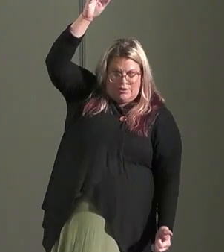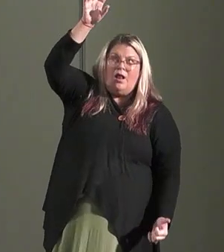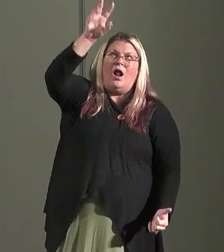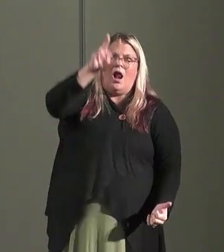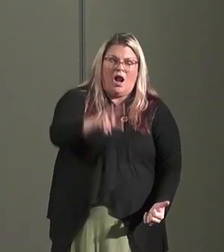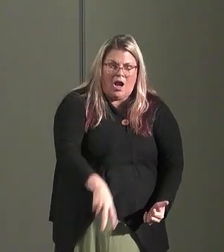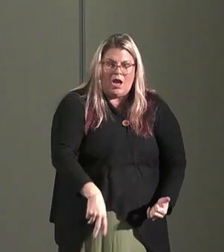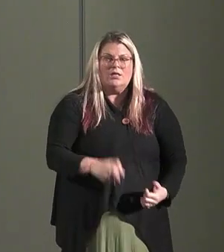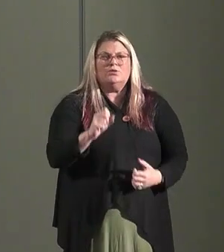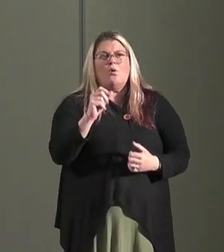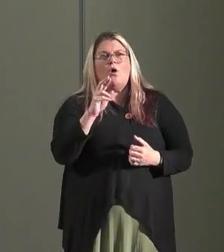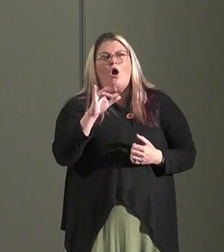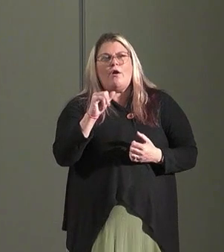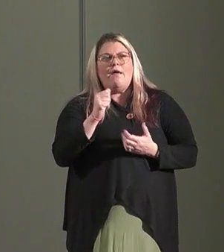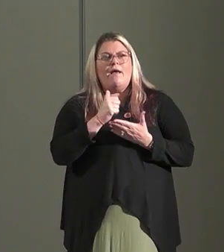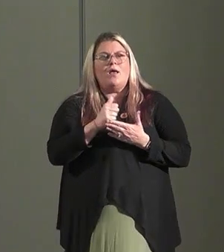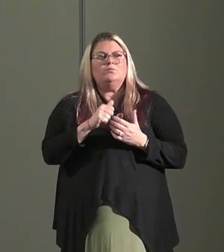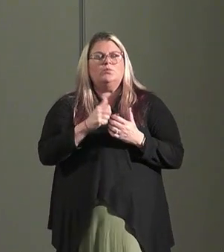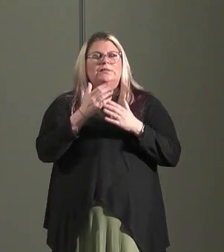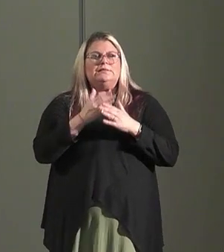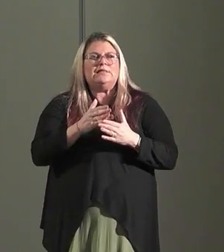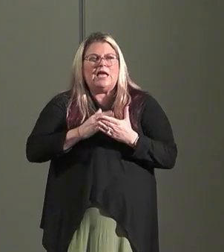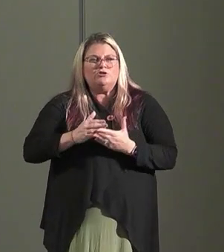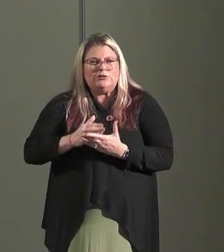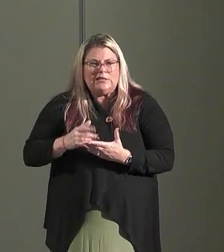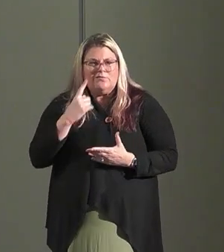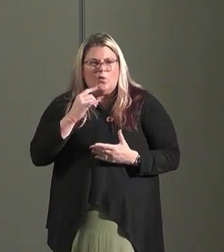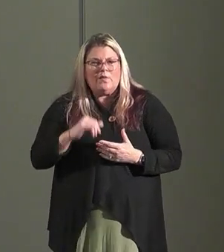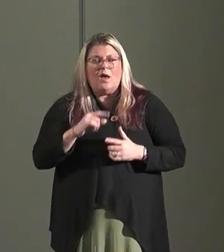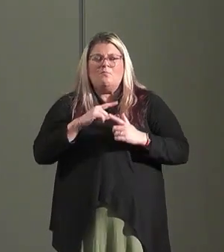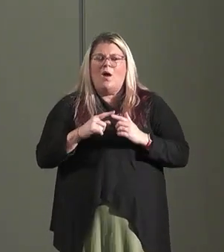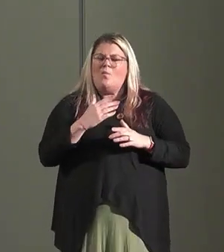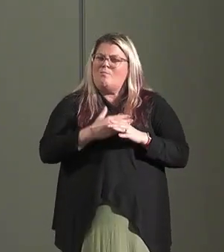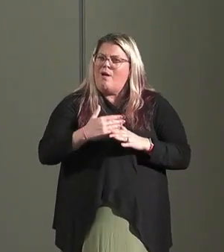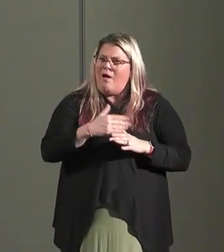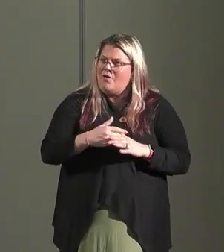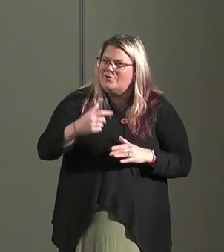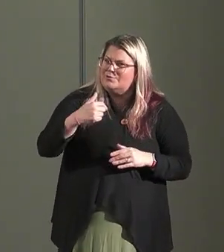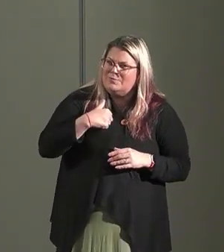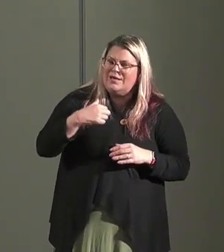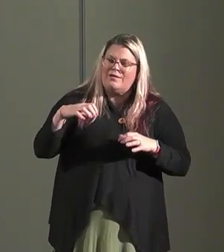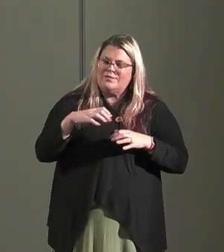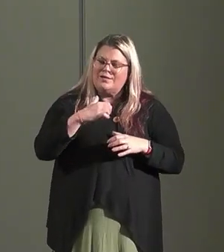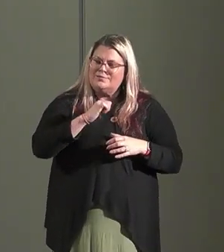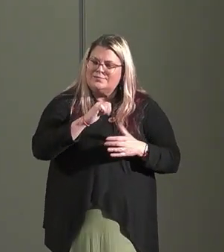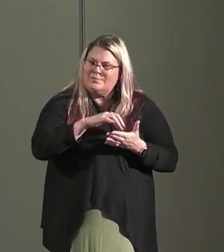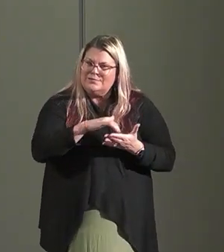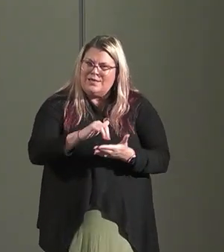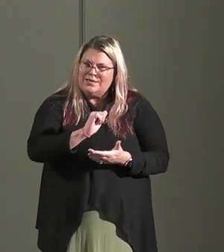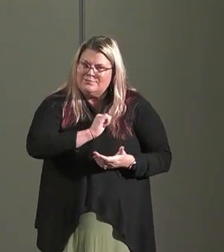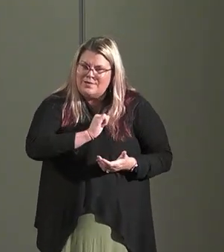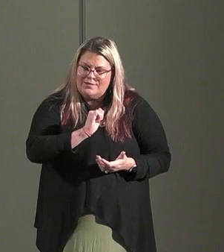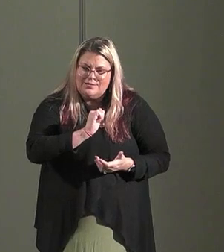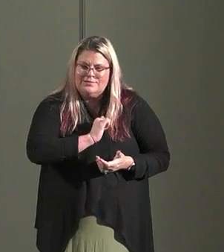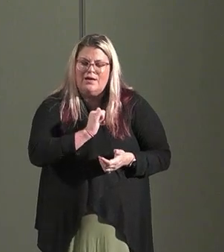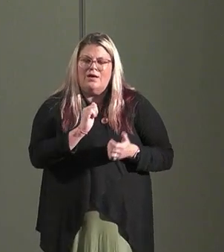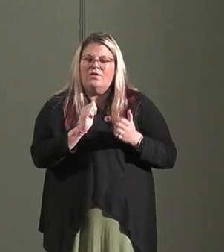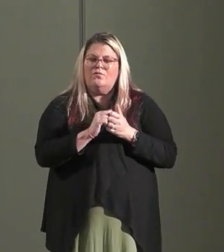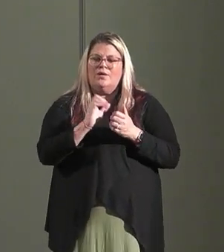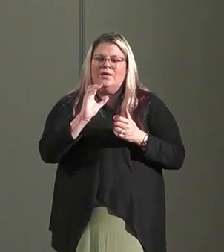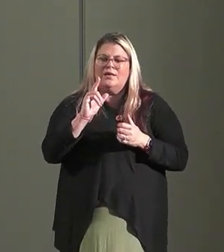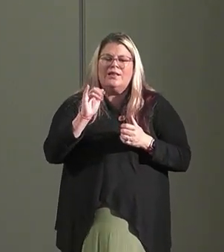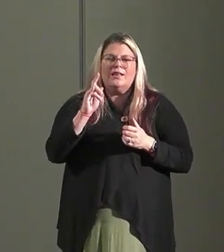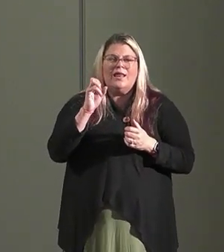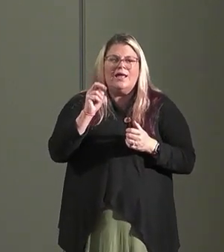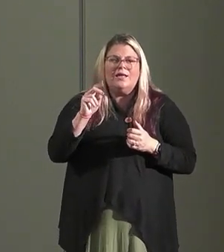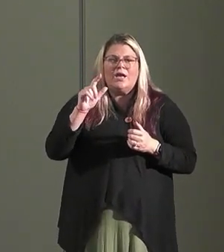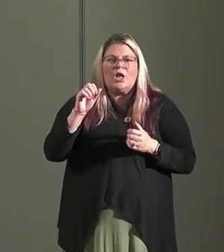and sectioning of that. What bothers me having done studies with Clayton Luis and individuals